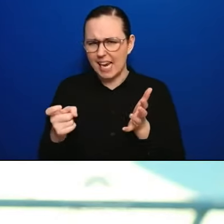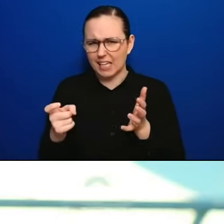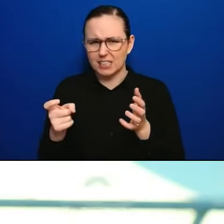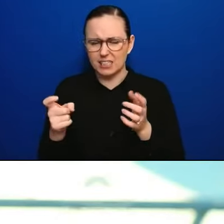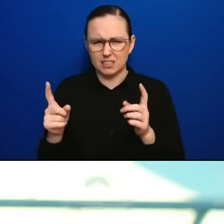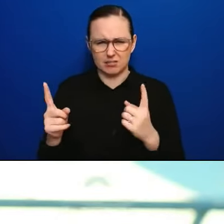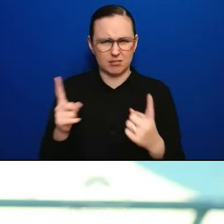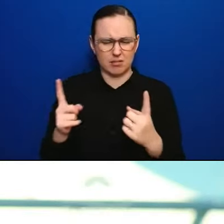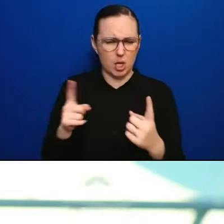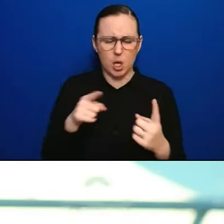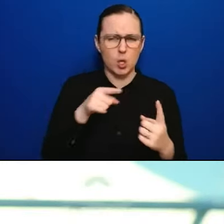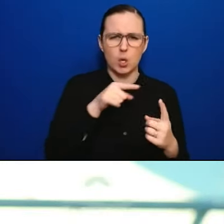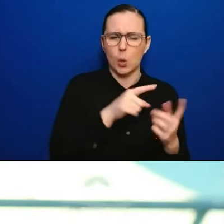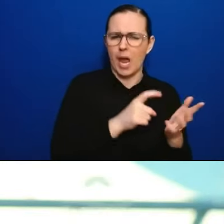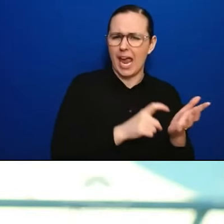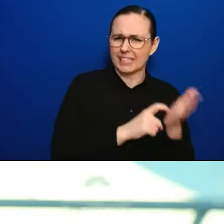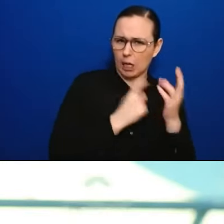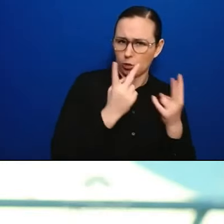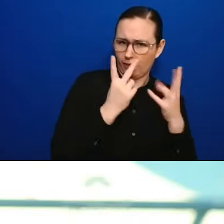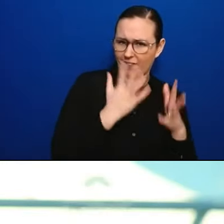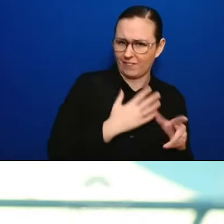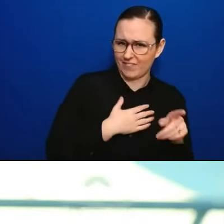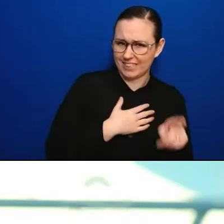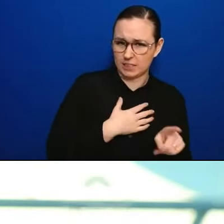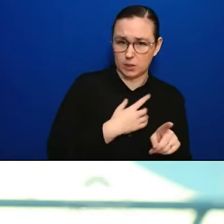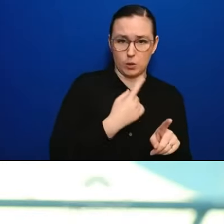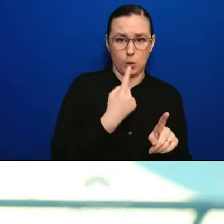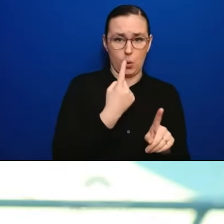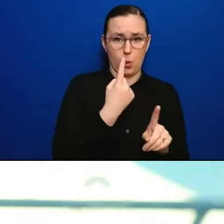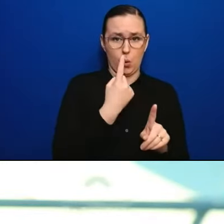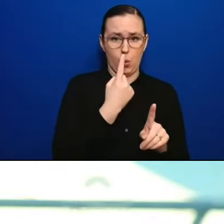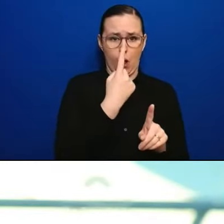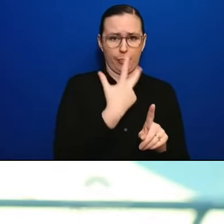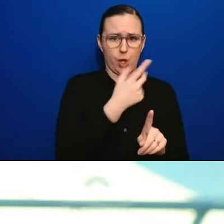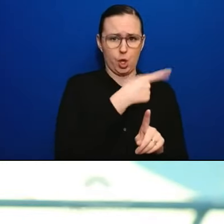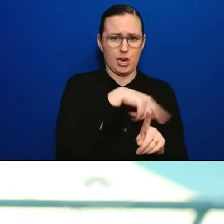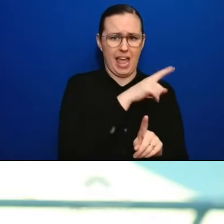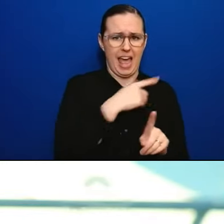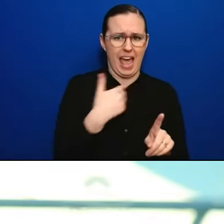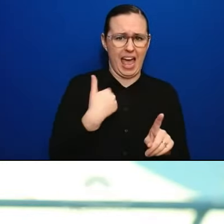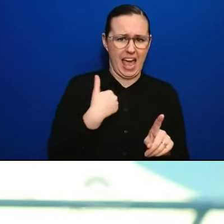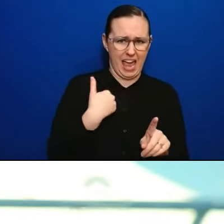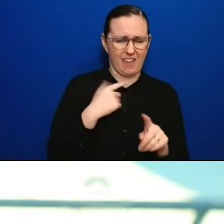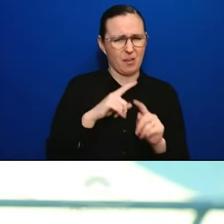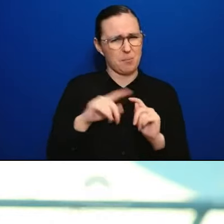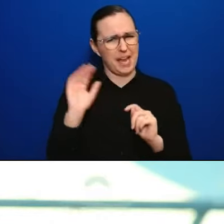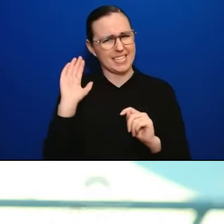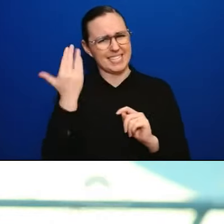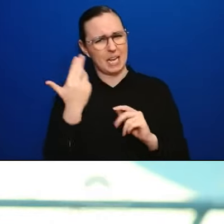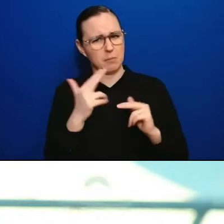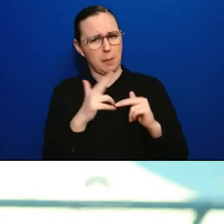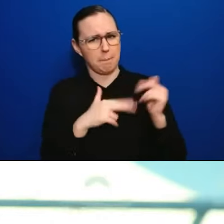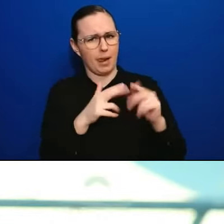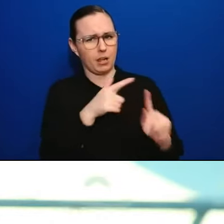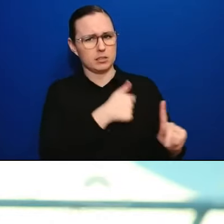confusing. If seniors have essential visitors now but only one-third of them actually have that